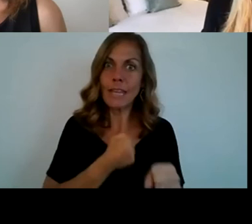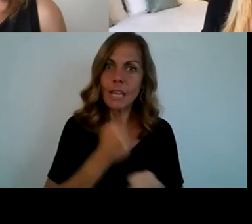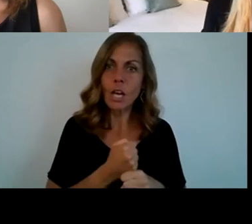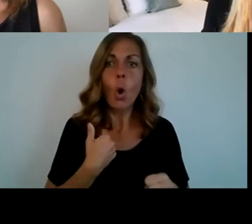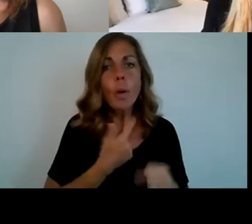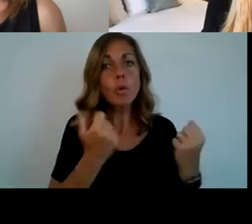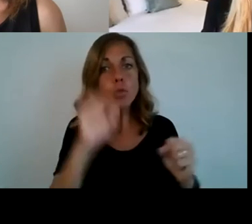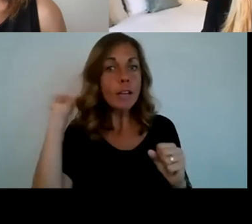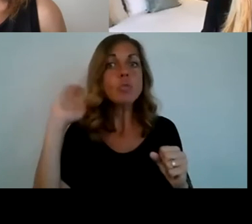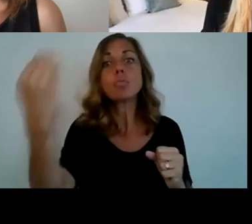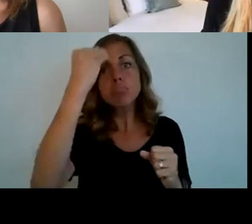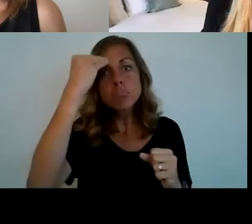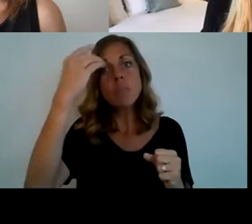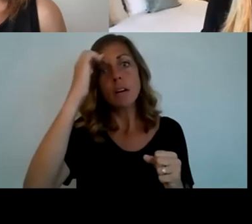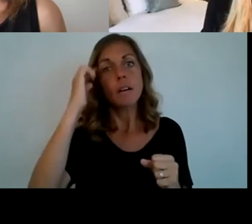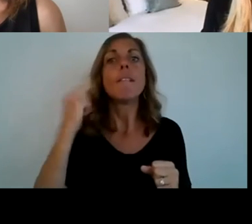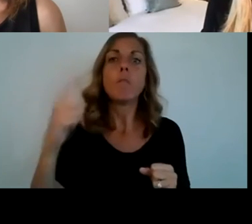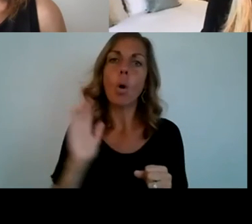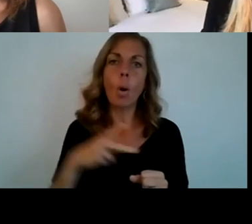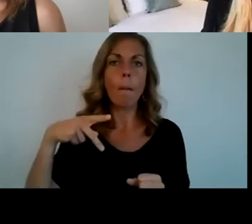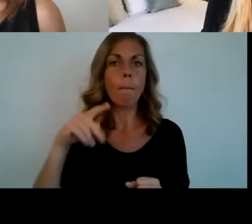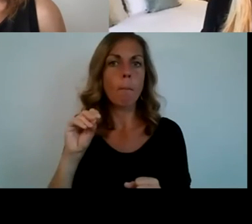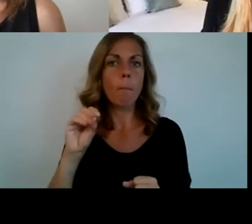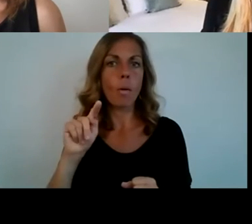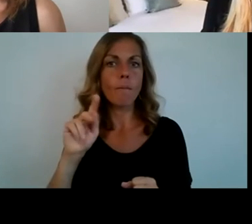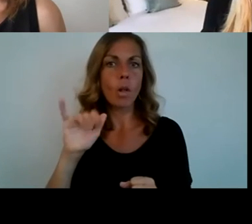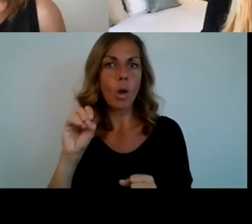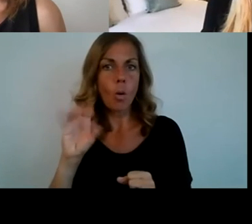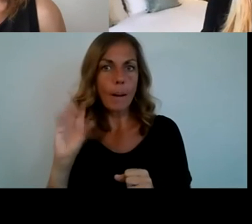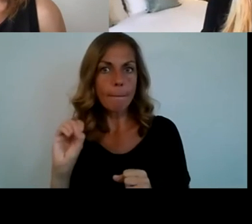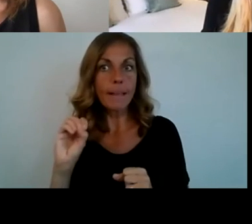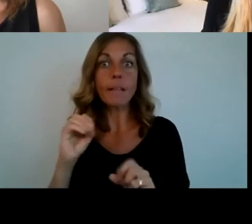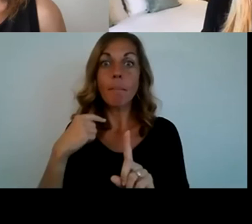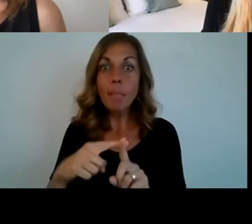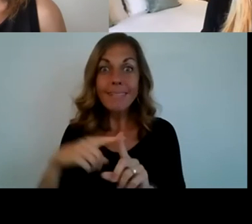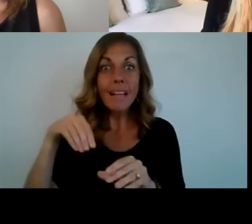for our portfolio companies and also internally. And as those months carried into February